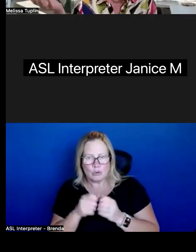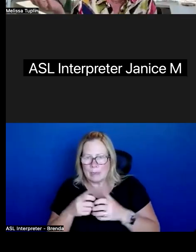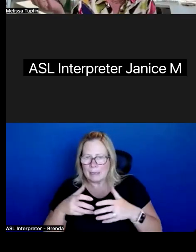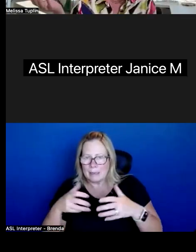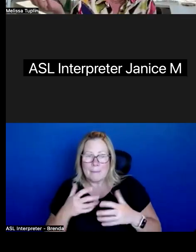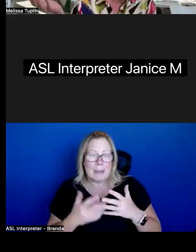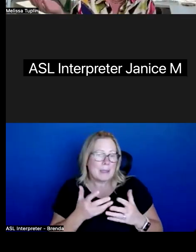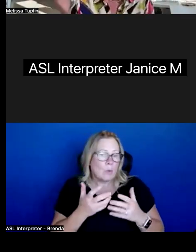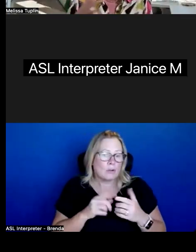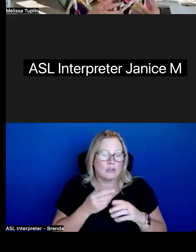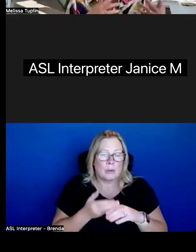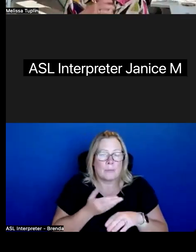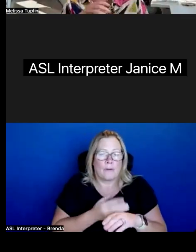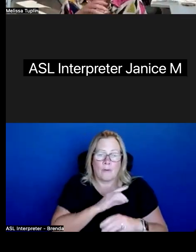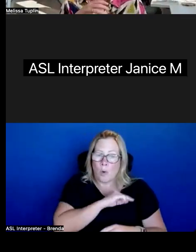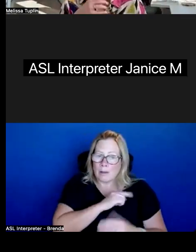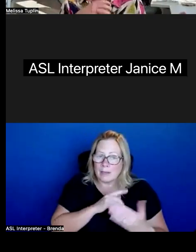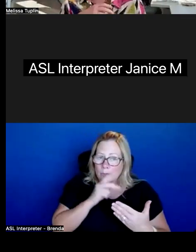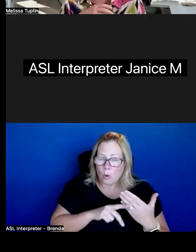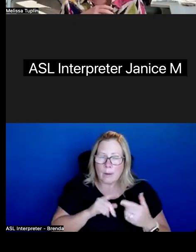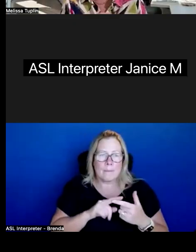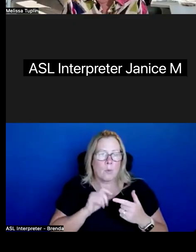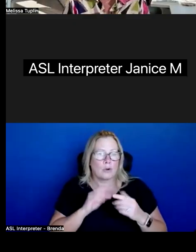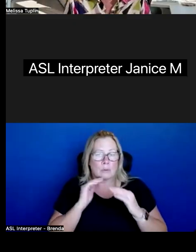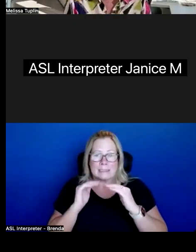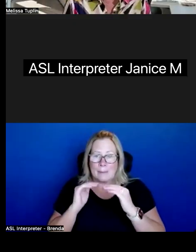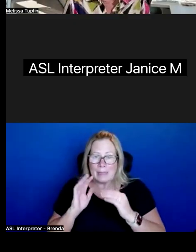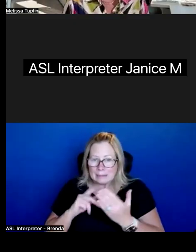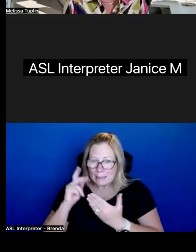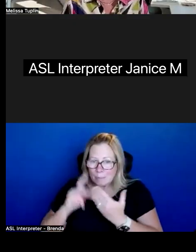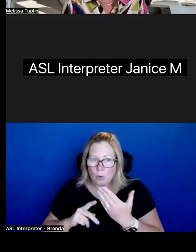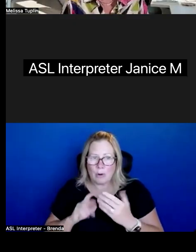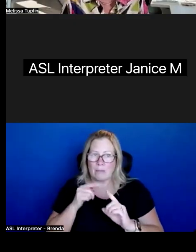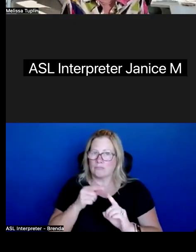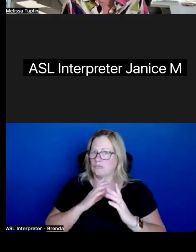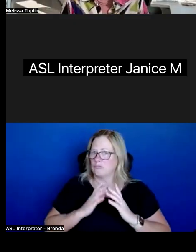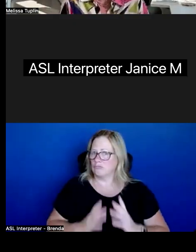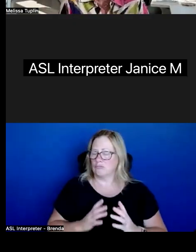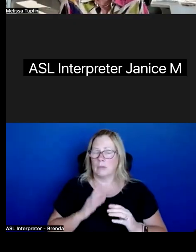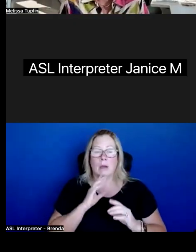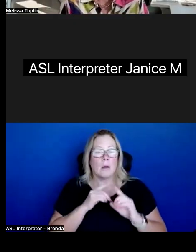quality of a program or stabilizing another. A goal could also mean letting go of something